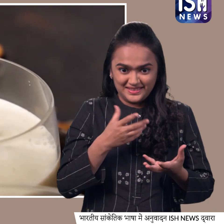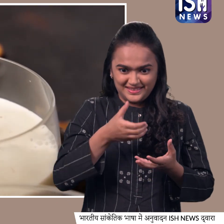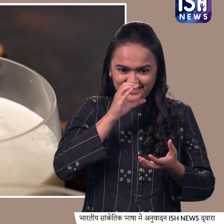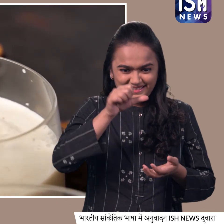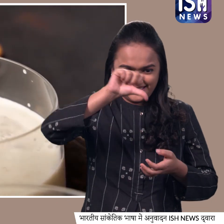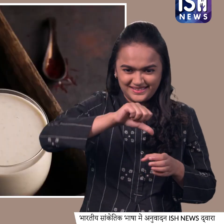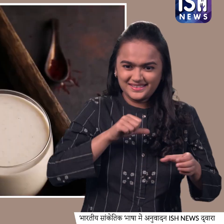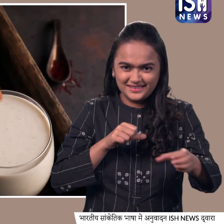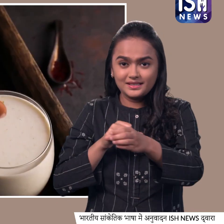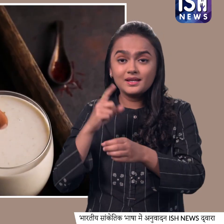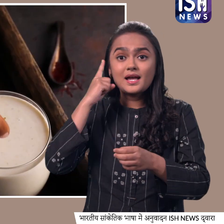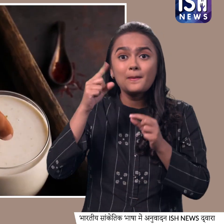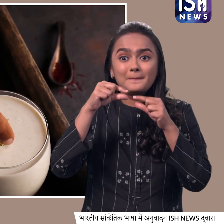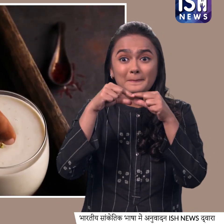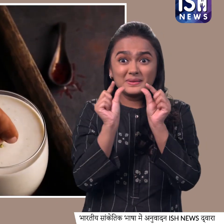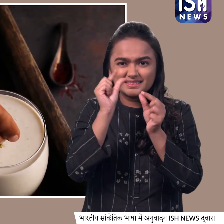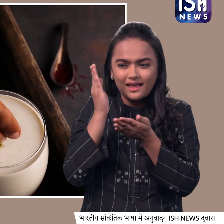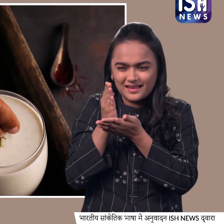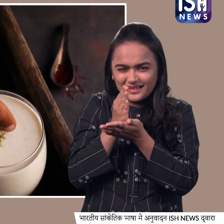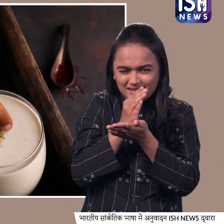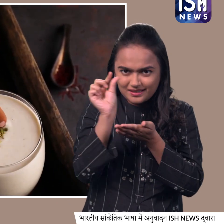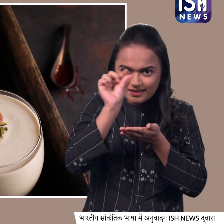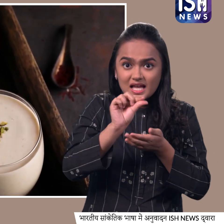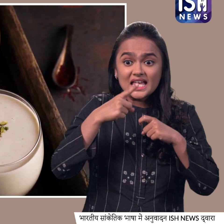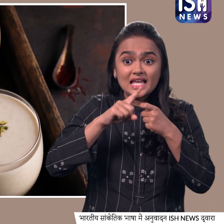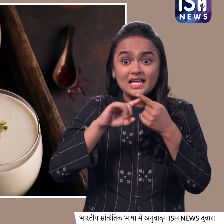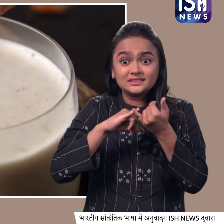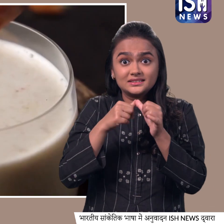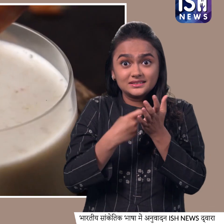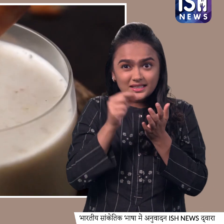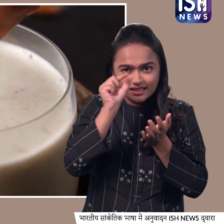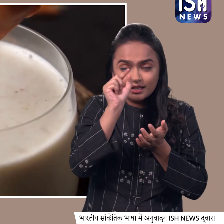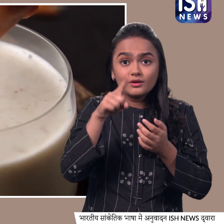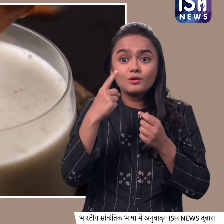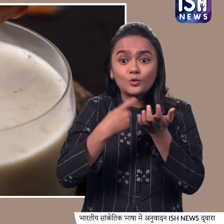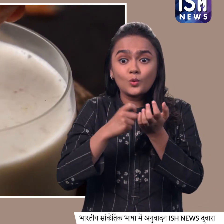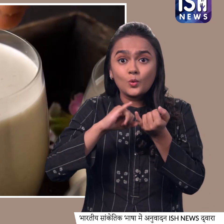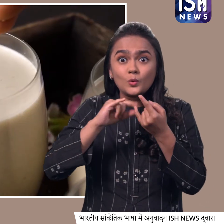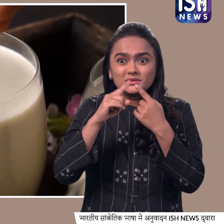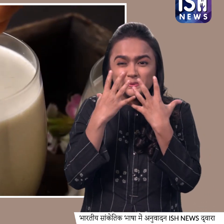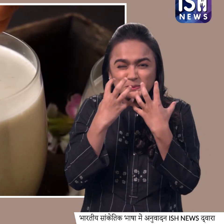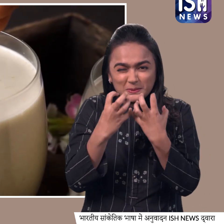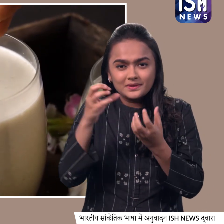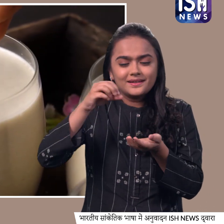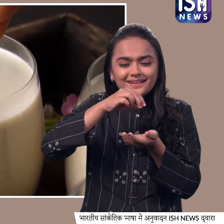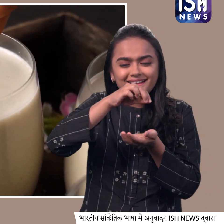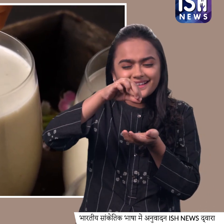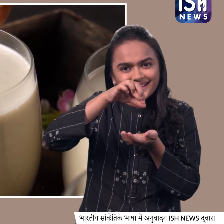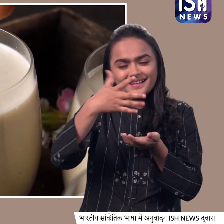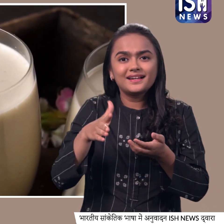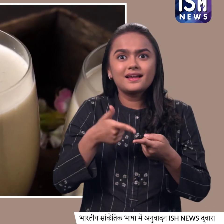While serving, garnish the thandai with chopped pistachio, saffron and dried rose petals.